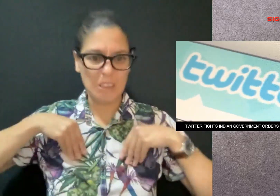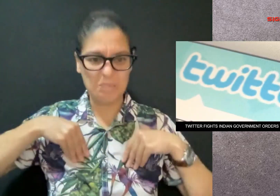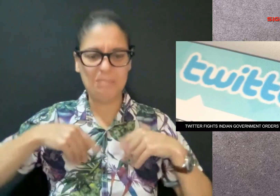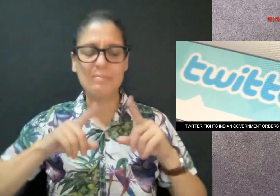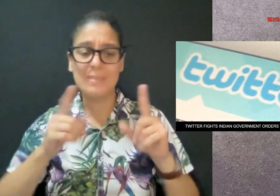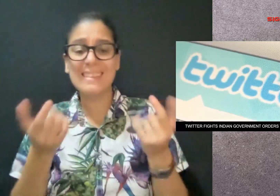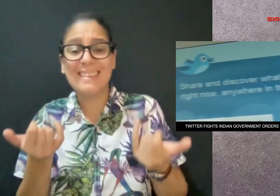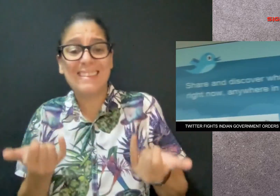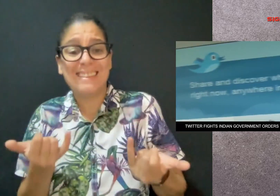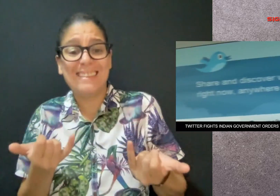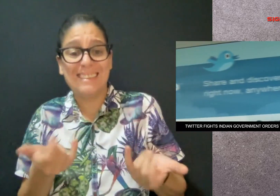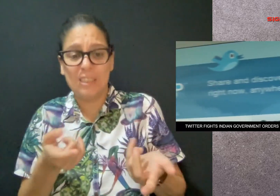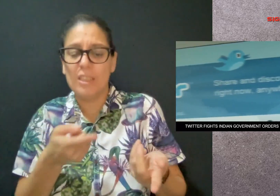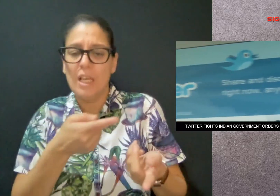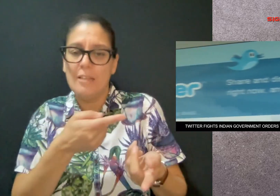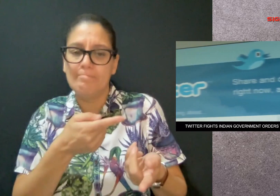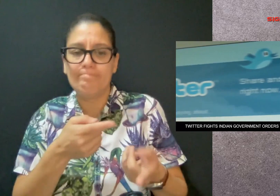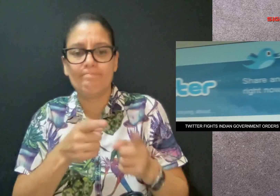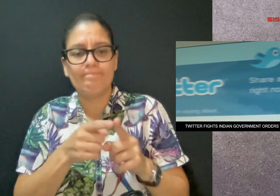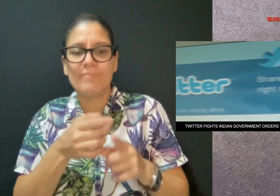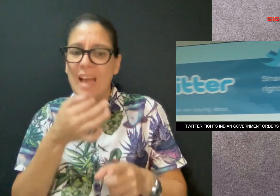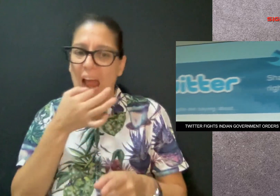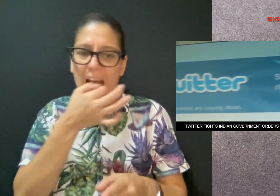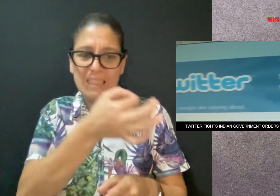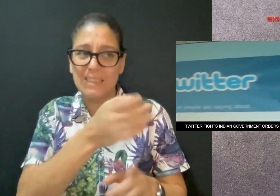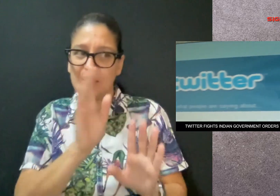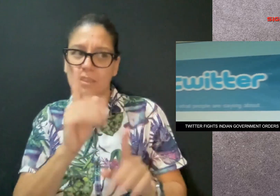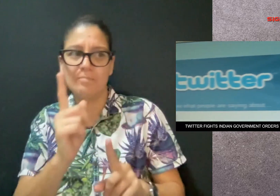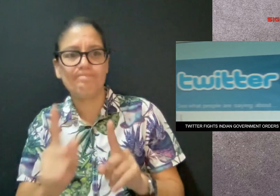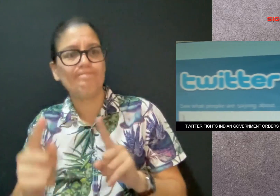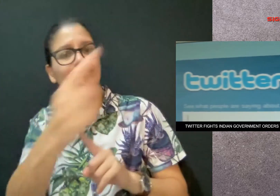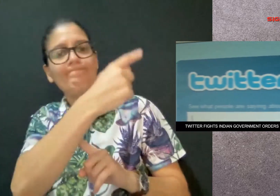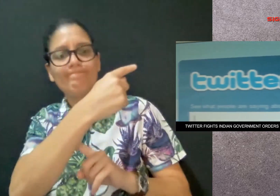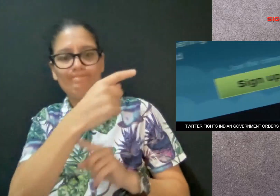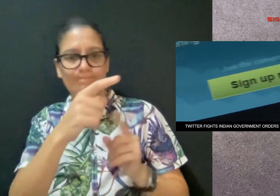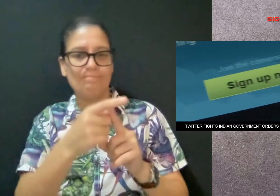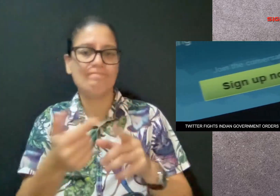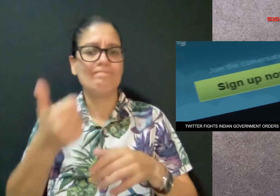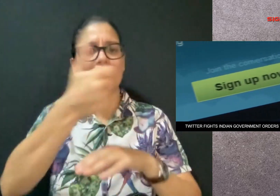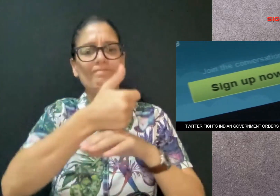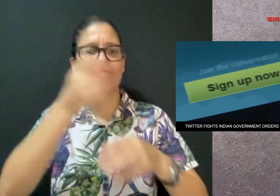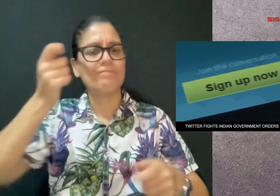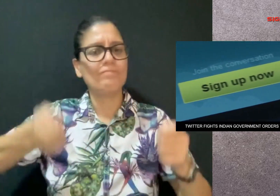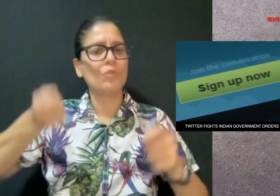Twitter has agreed for now but is seeking a judge's review